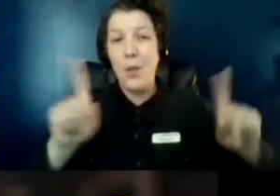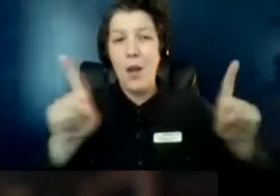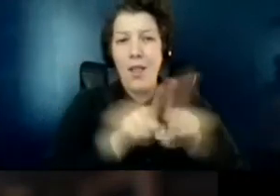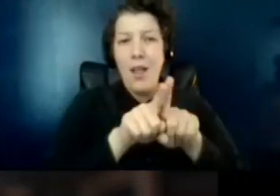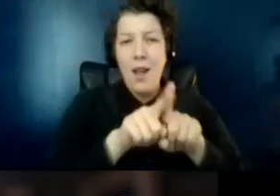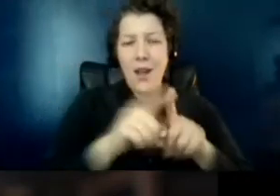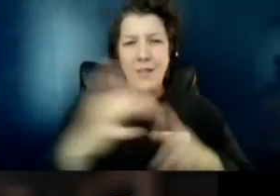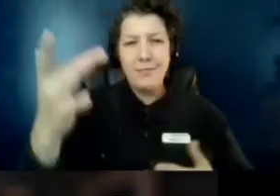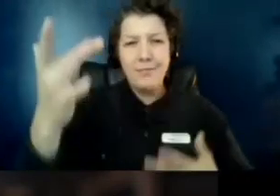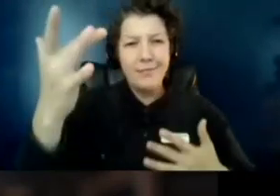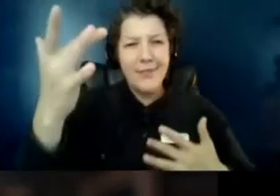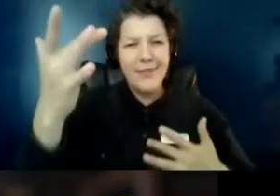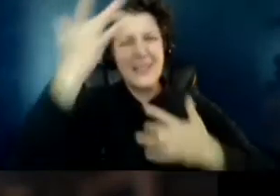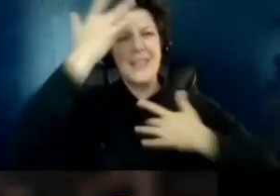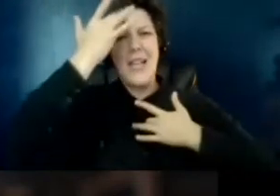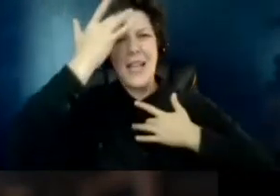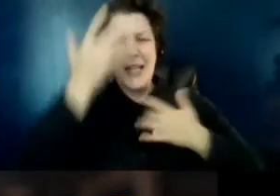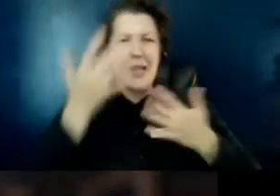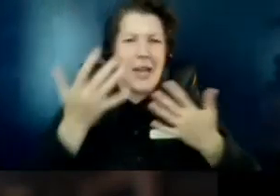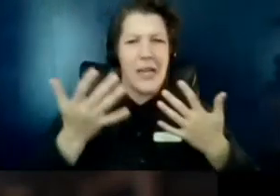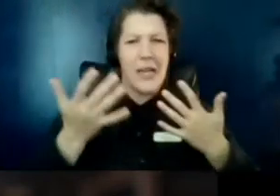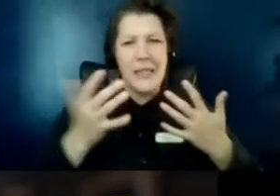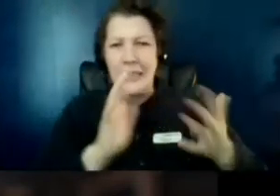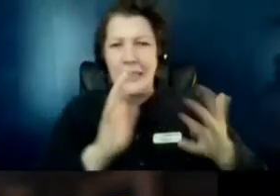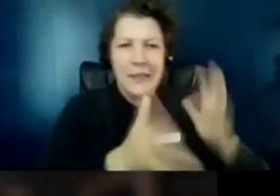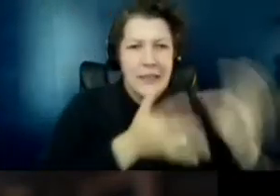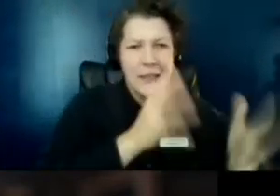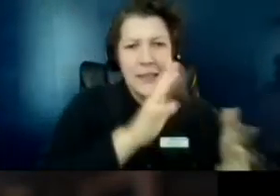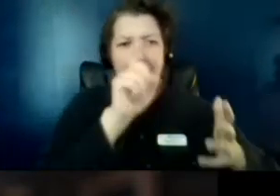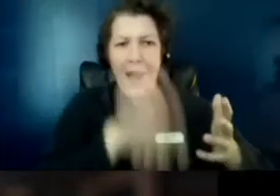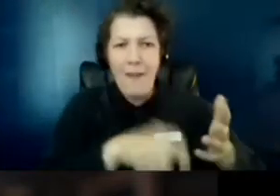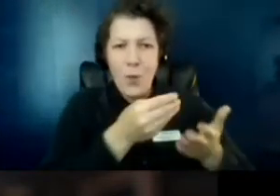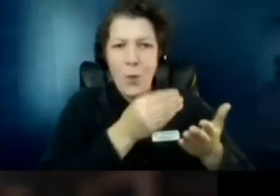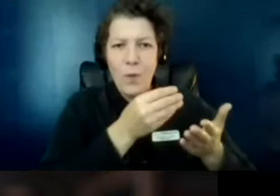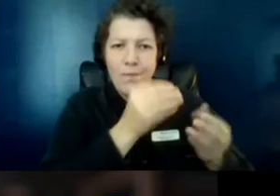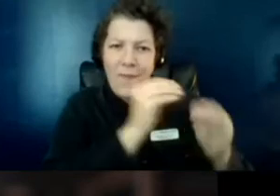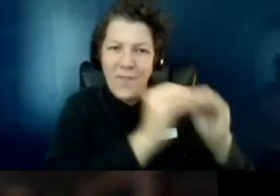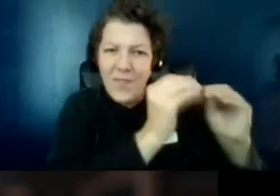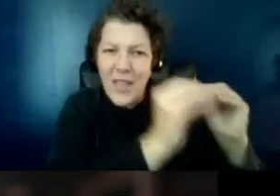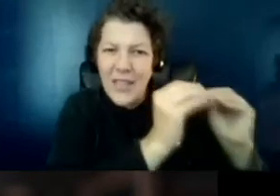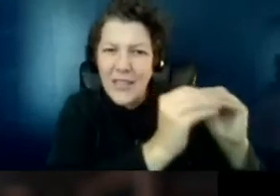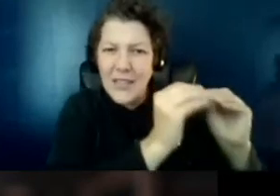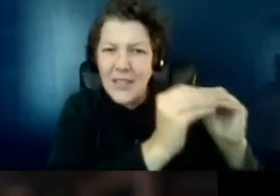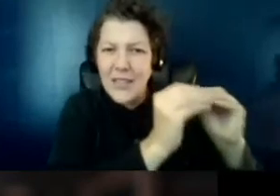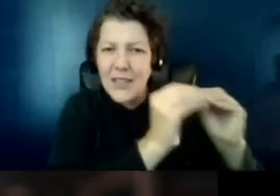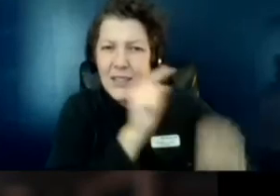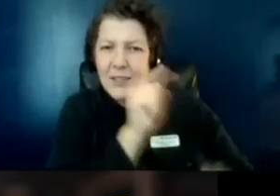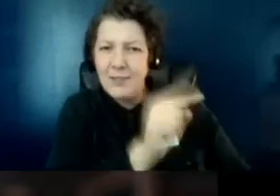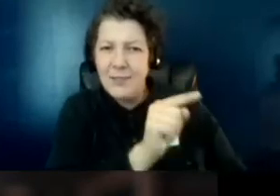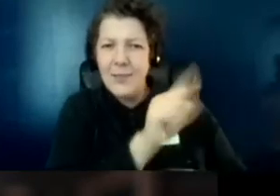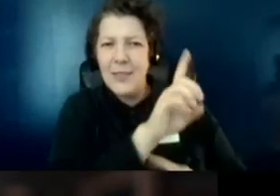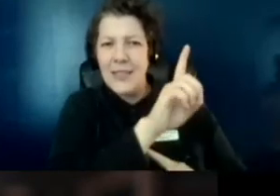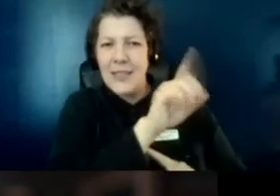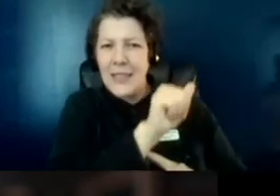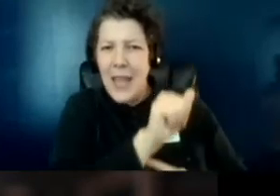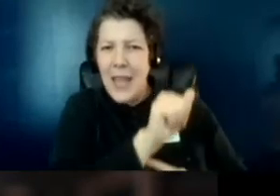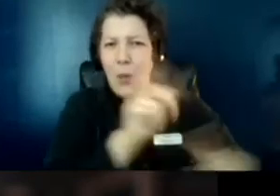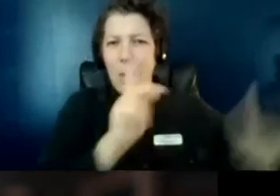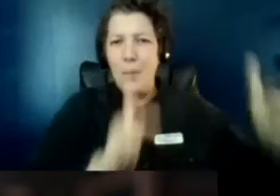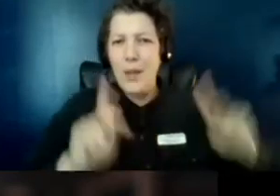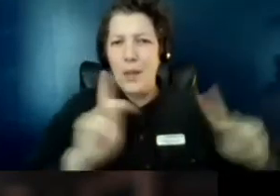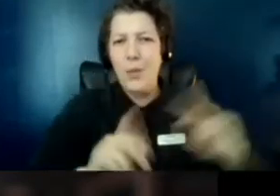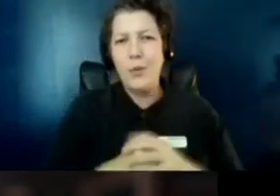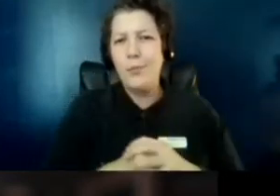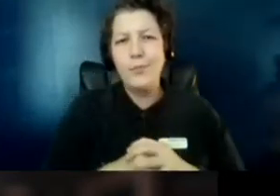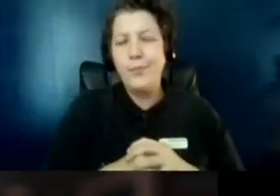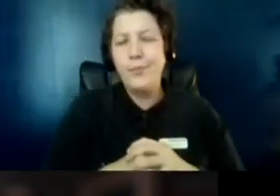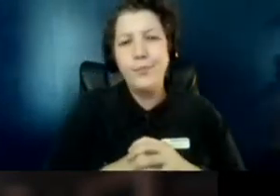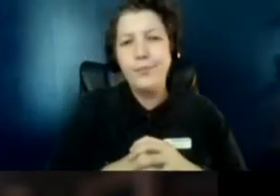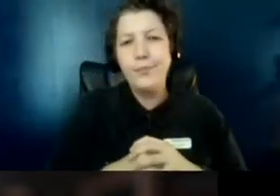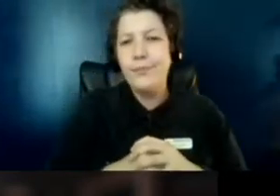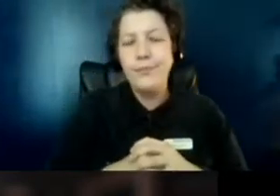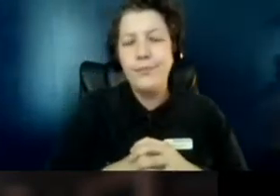issue that needs to be corrected. And this is counter to how we should be designing,